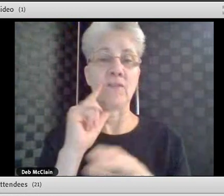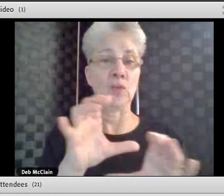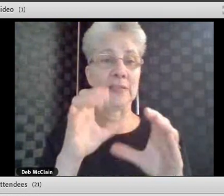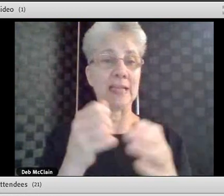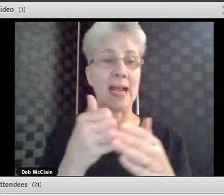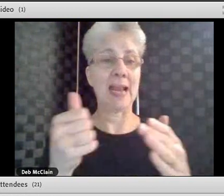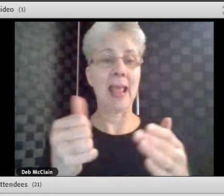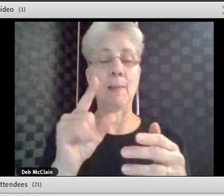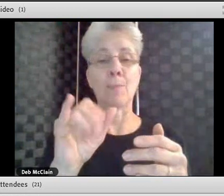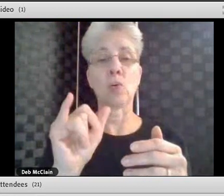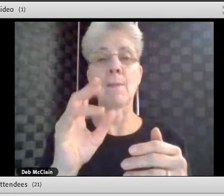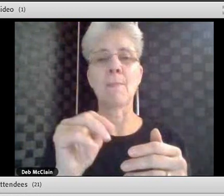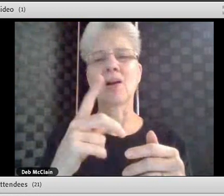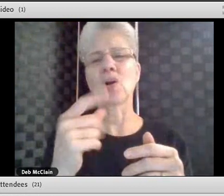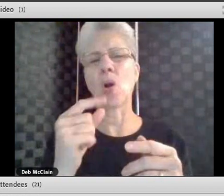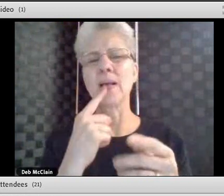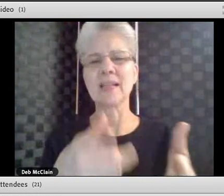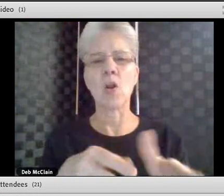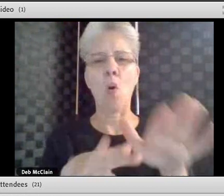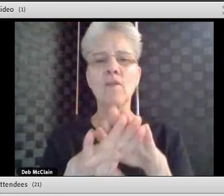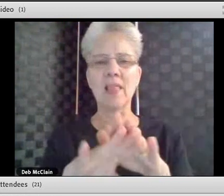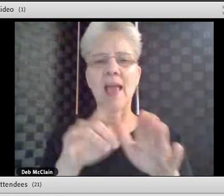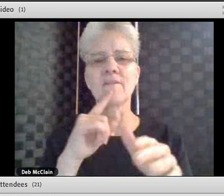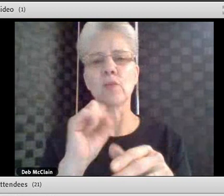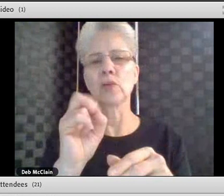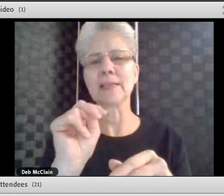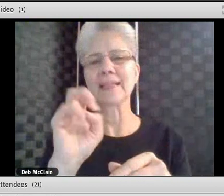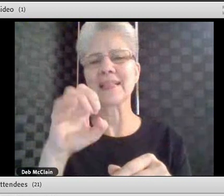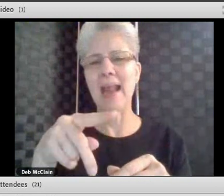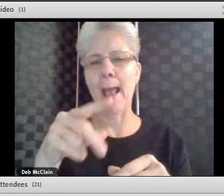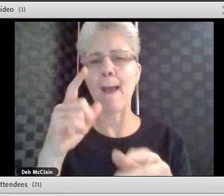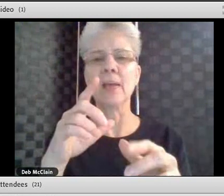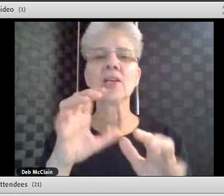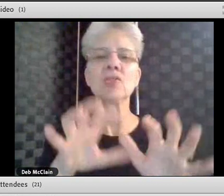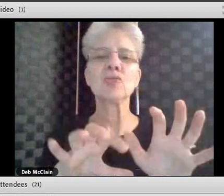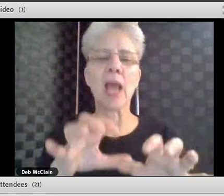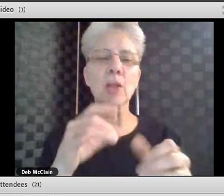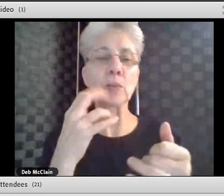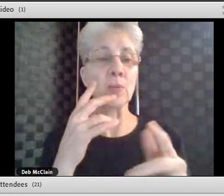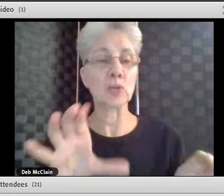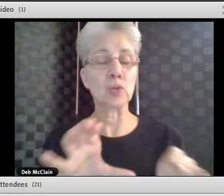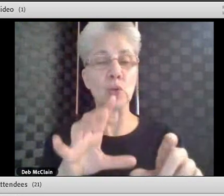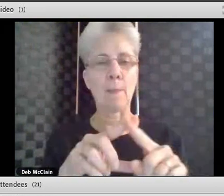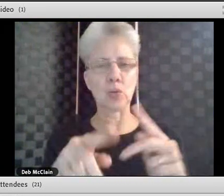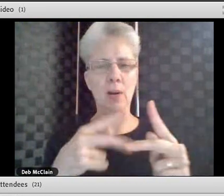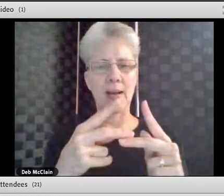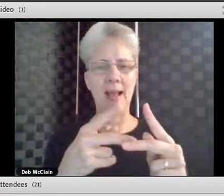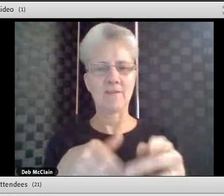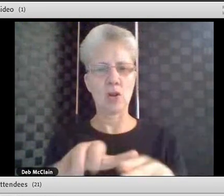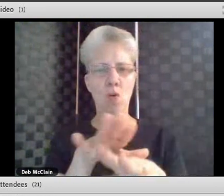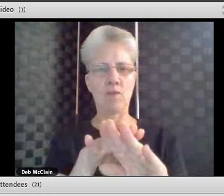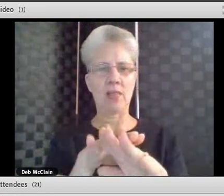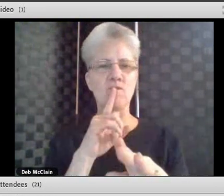it's more of an overlay, or if you've done Snapchat, so you can actually still see what you're doing, but you kind of have an overlay of the reality,